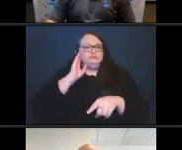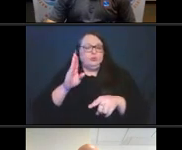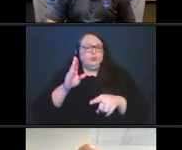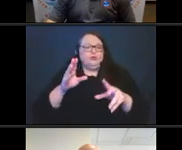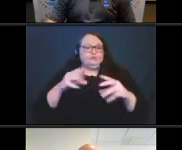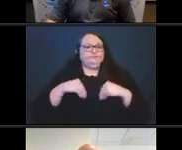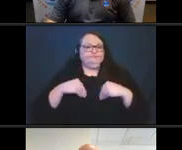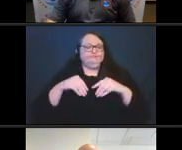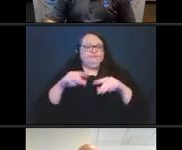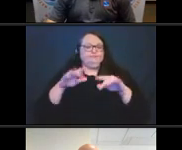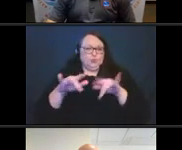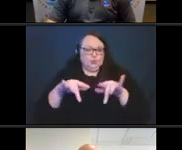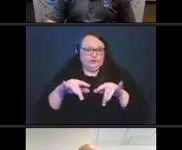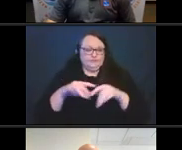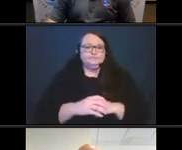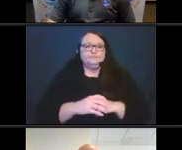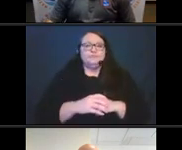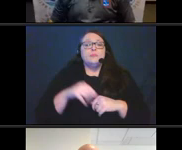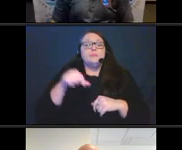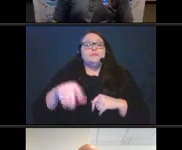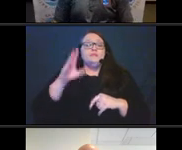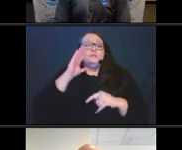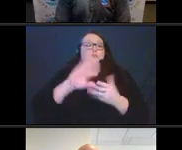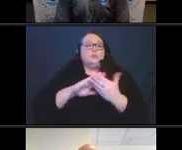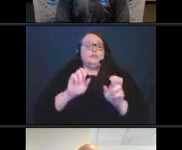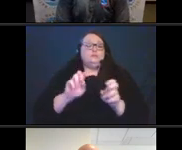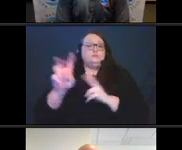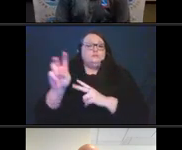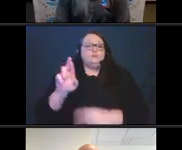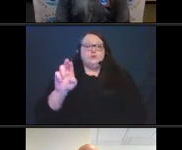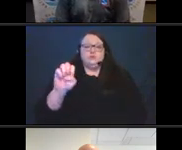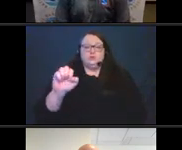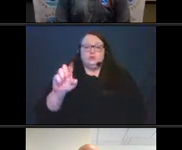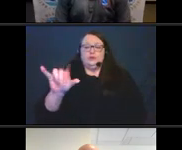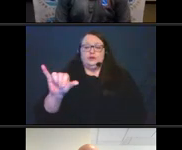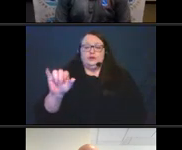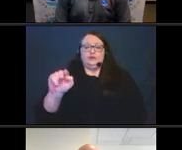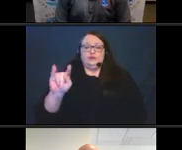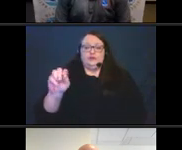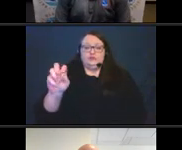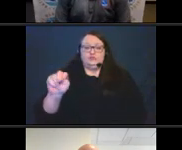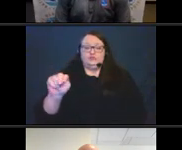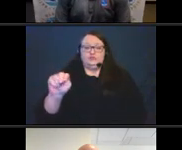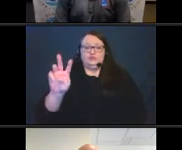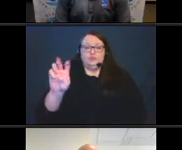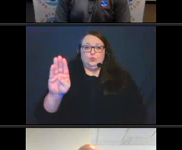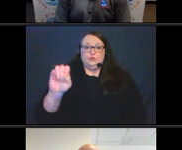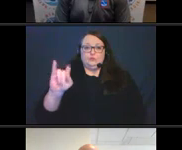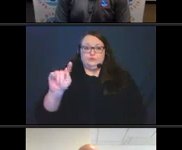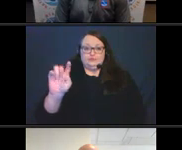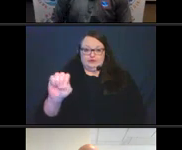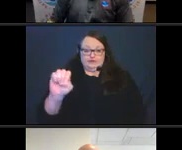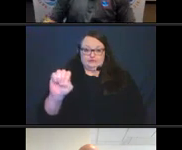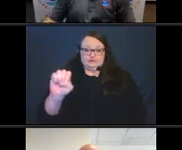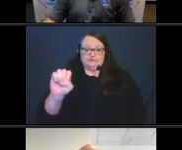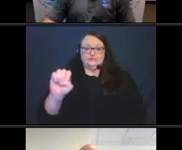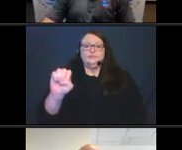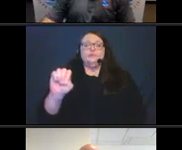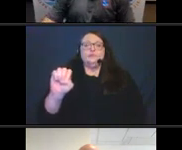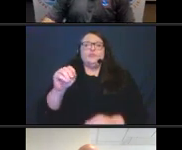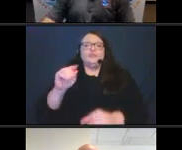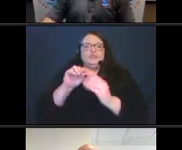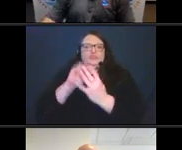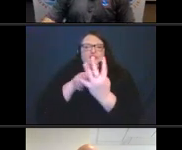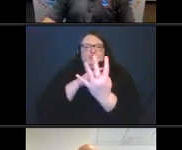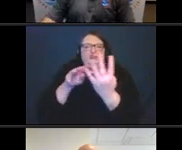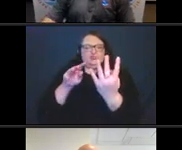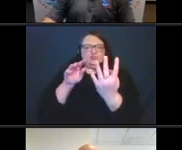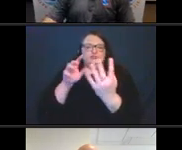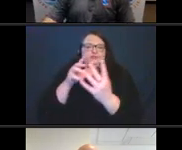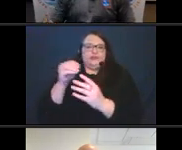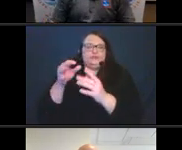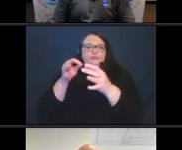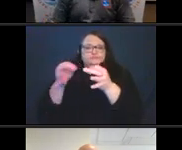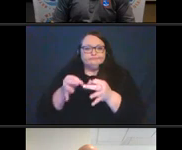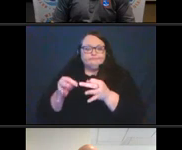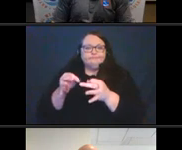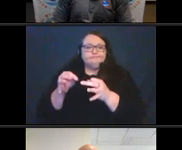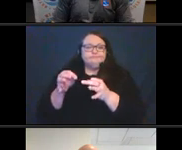Weather Ready Nation website under the calendar, as noted on the slide, at the URL in the center.